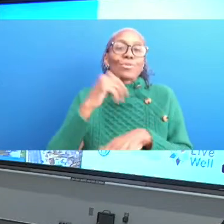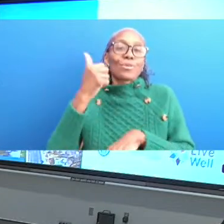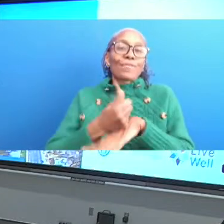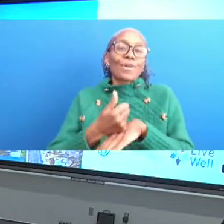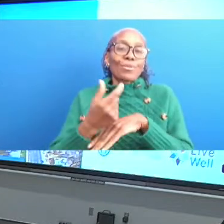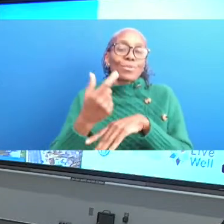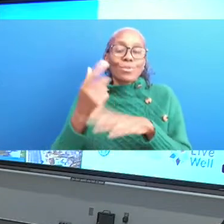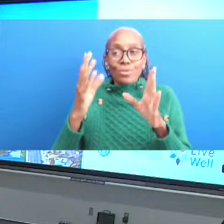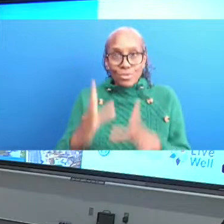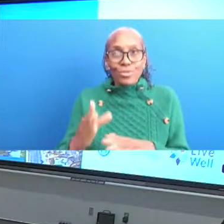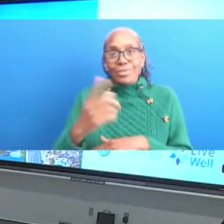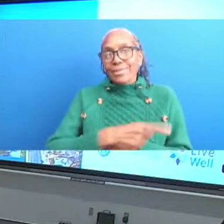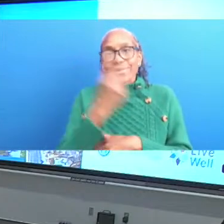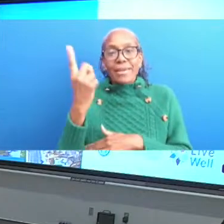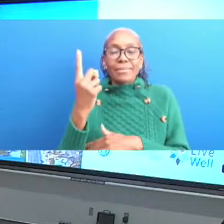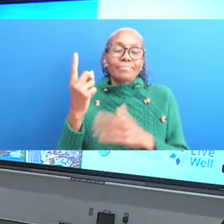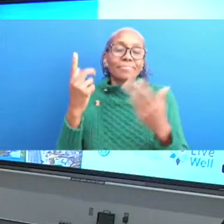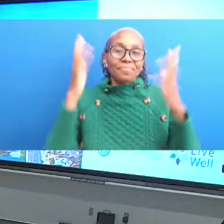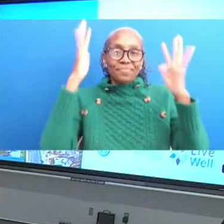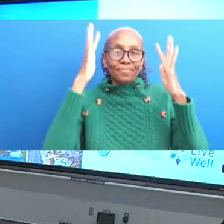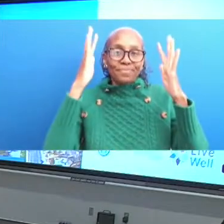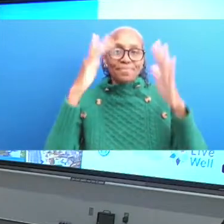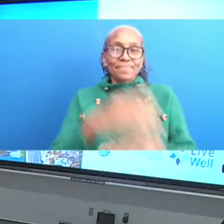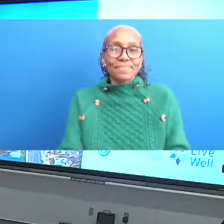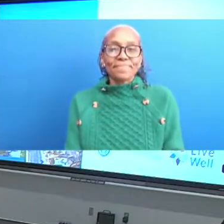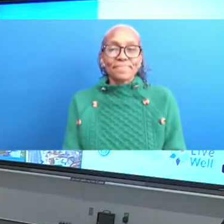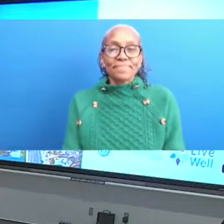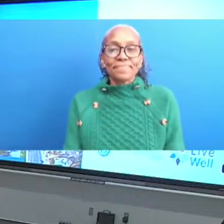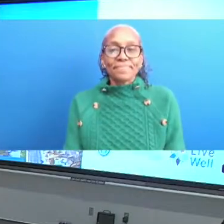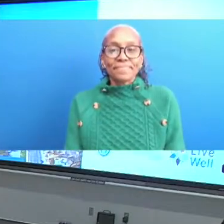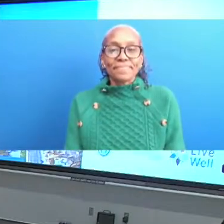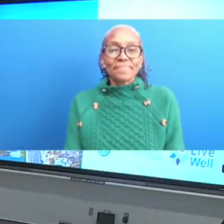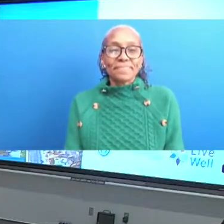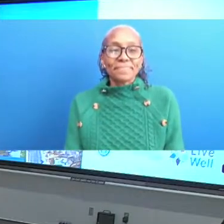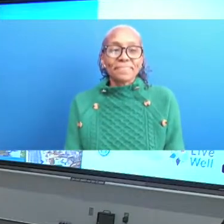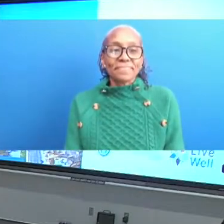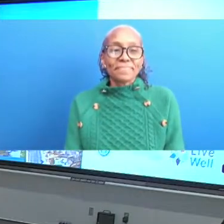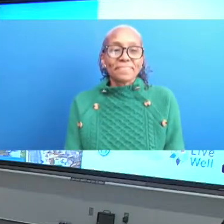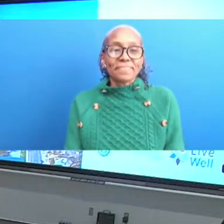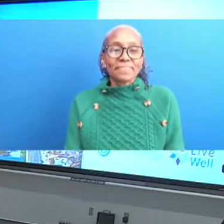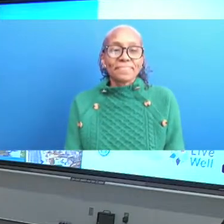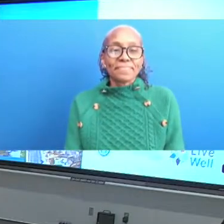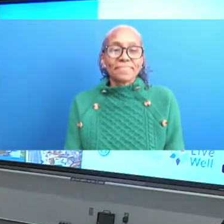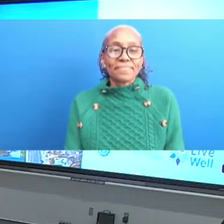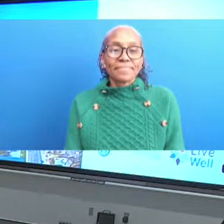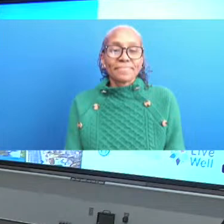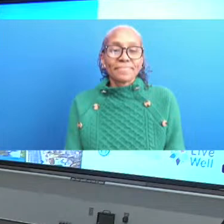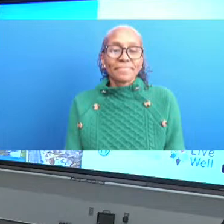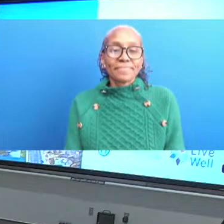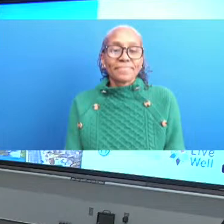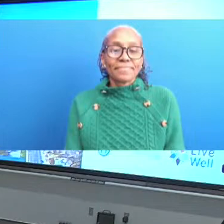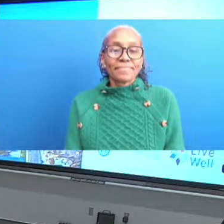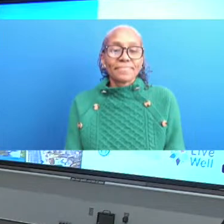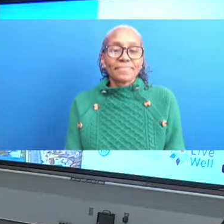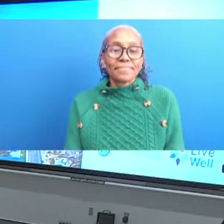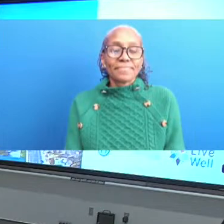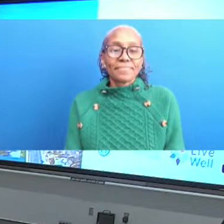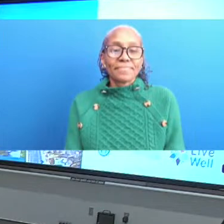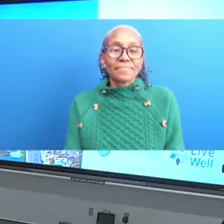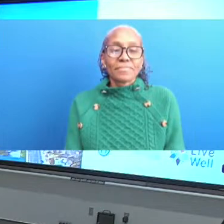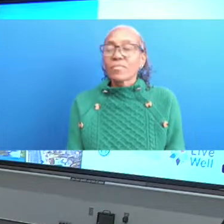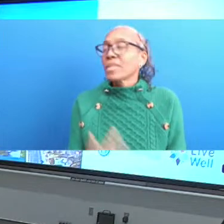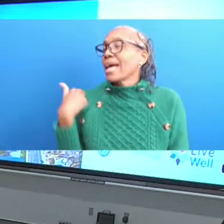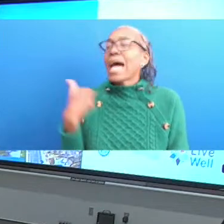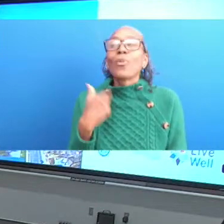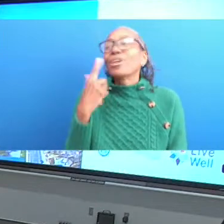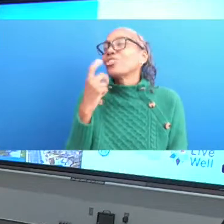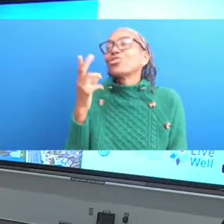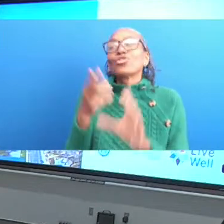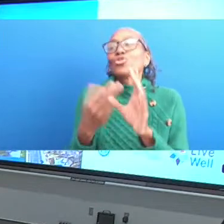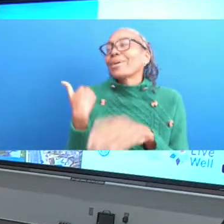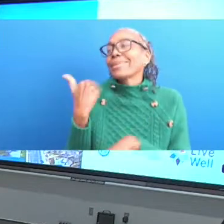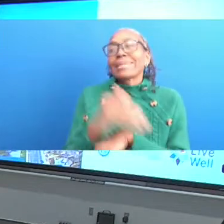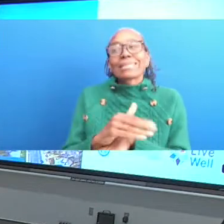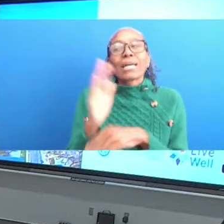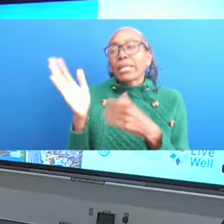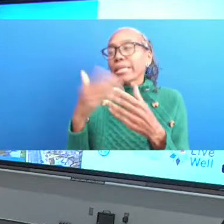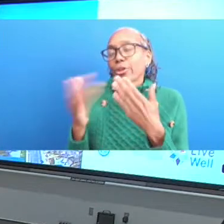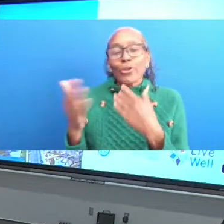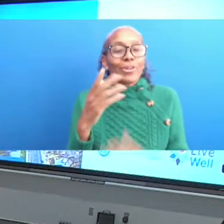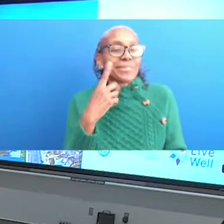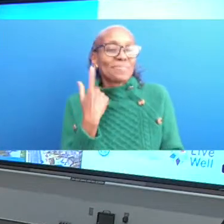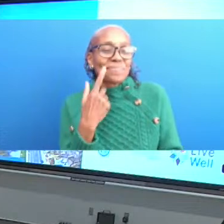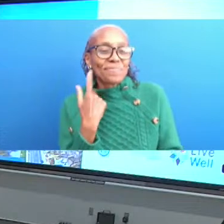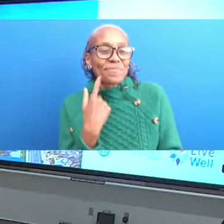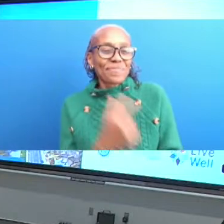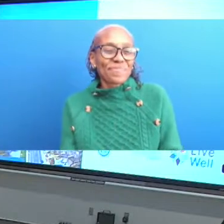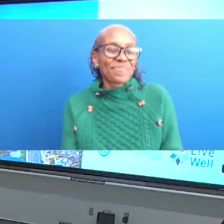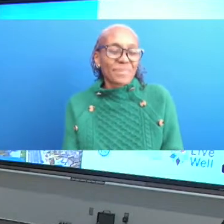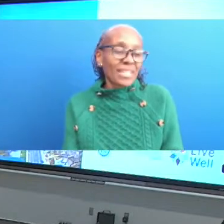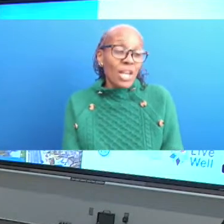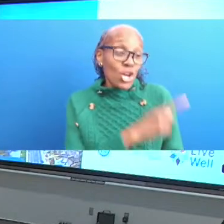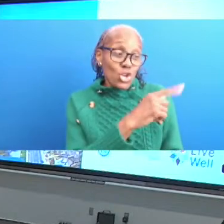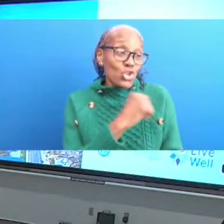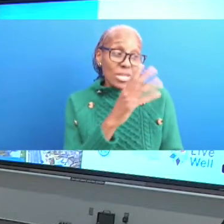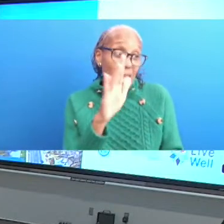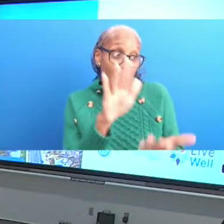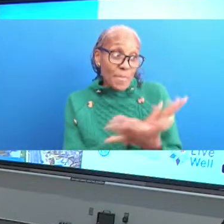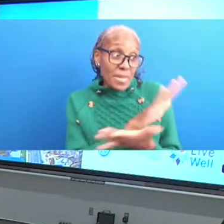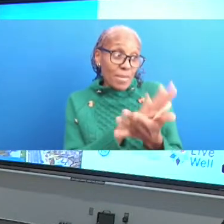PLEASE STAND AND BE RECOGNIZED